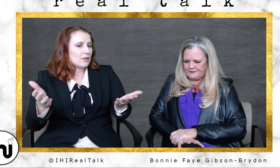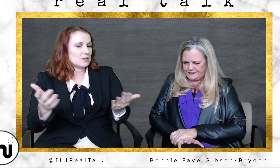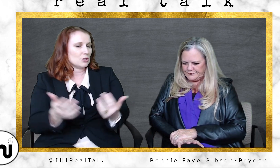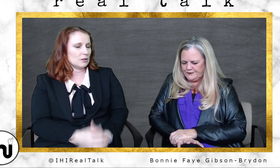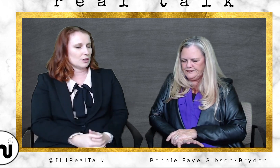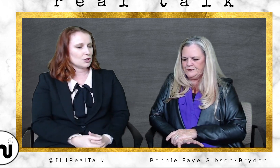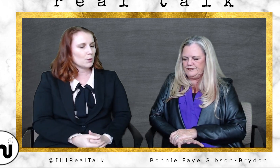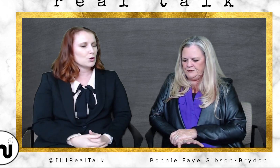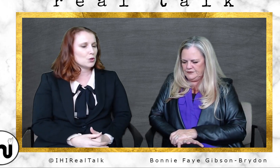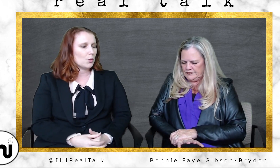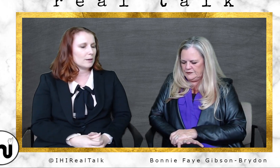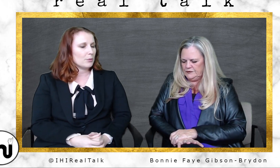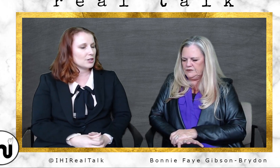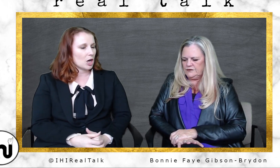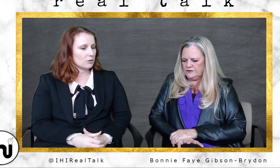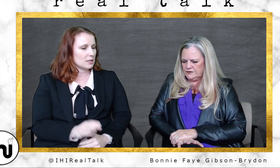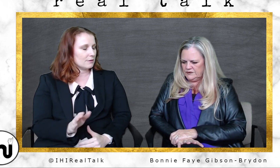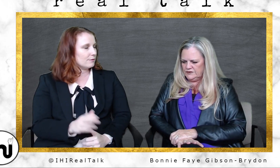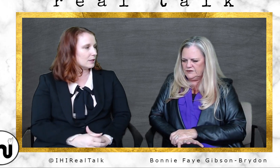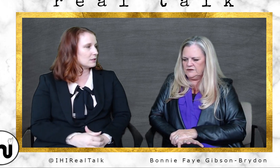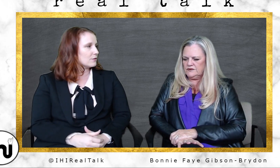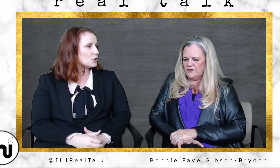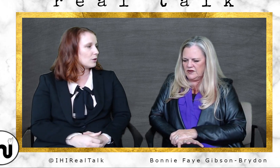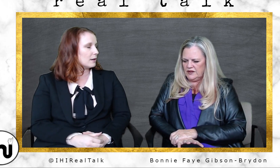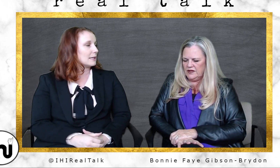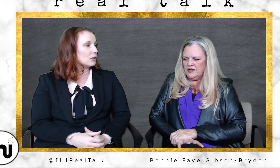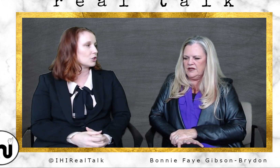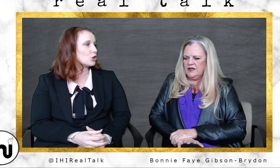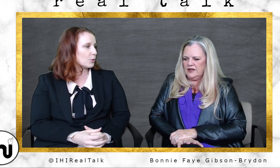interpreters who want to branch out to the field into legal interpreting?